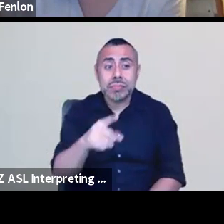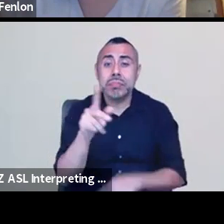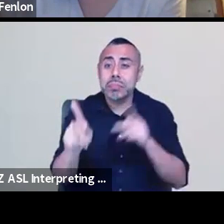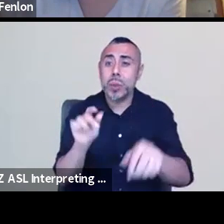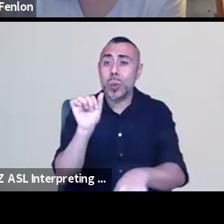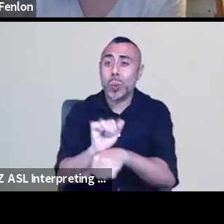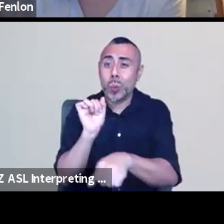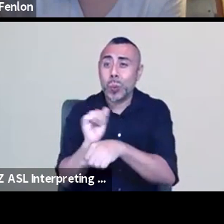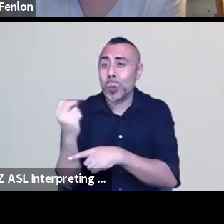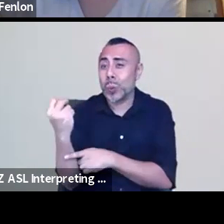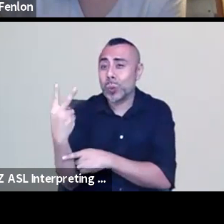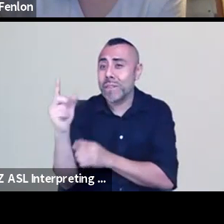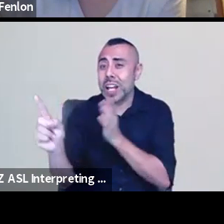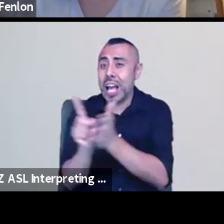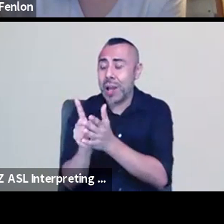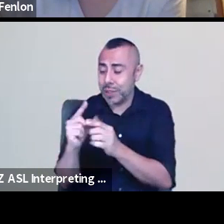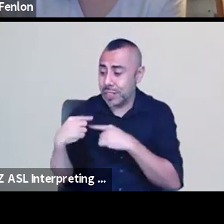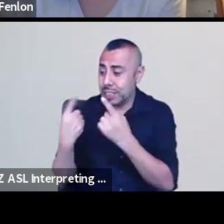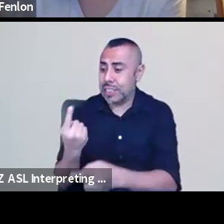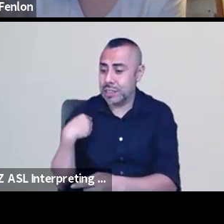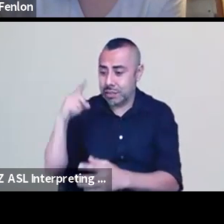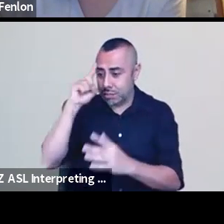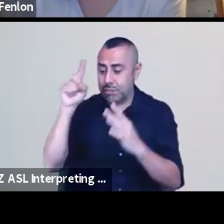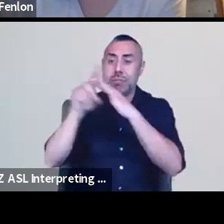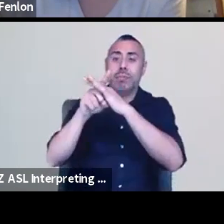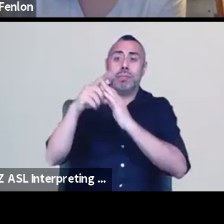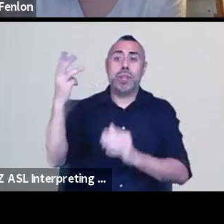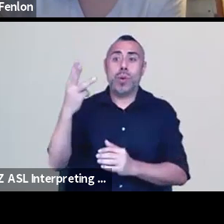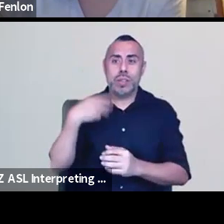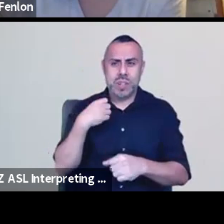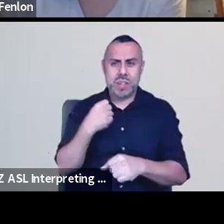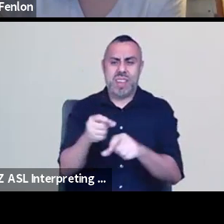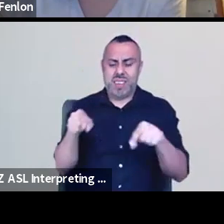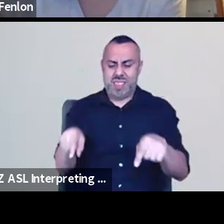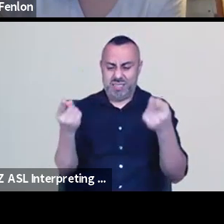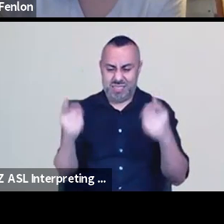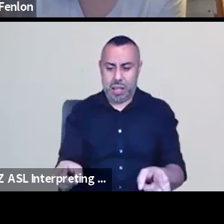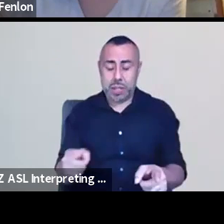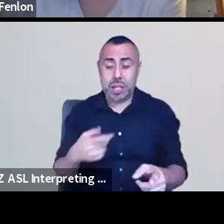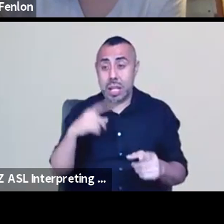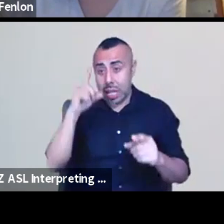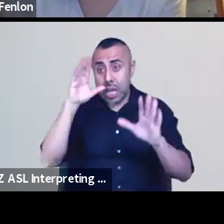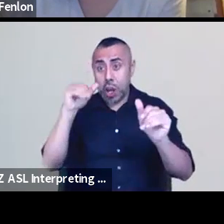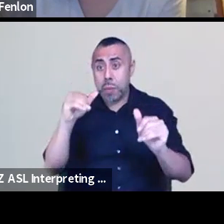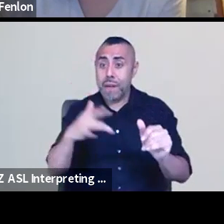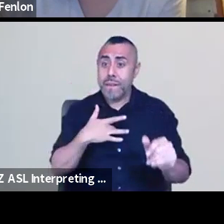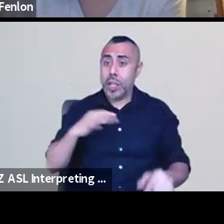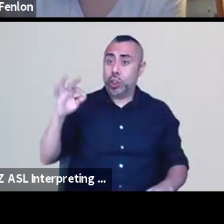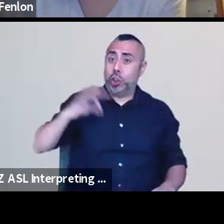since this came up on Wednesday to make it happen for you. I hope it was useful. I hope, I mean, I feel full. I wanna thank all of our guests.